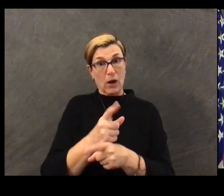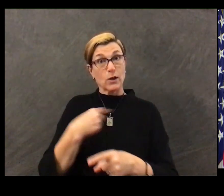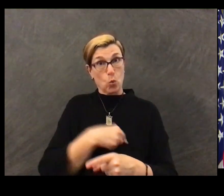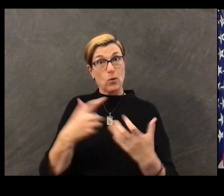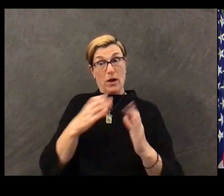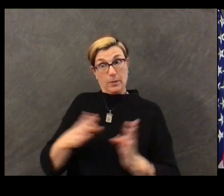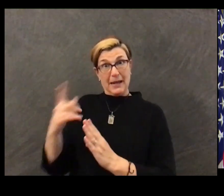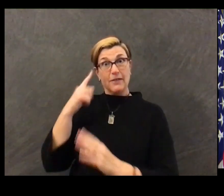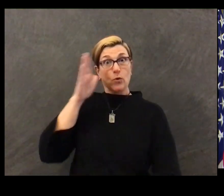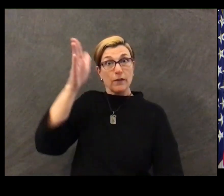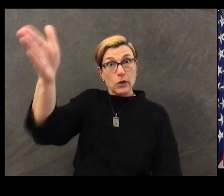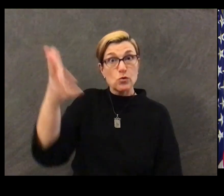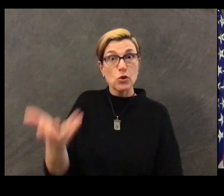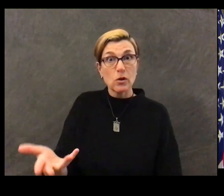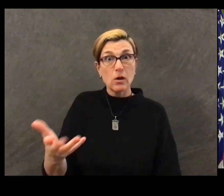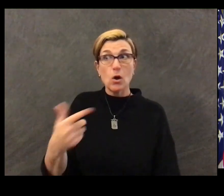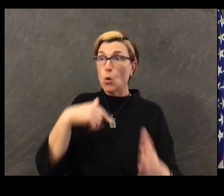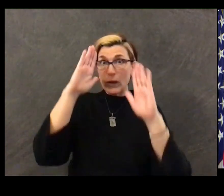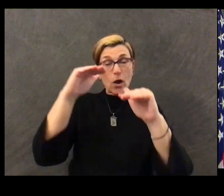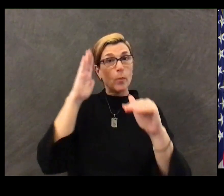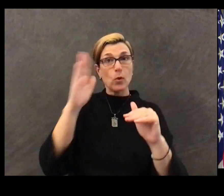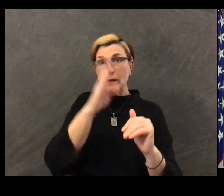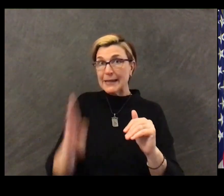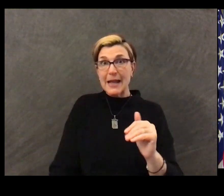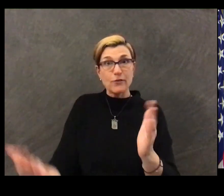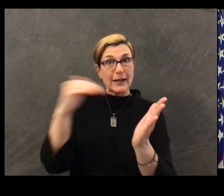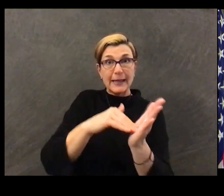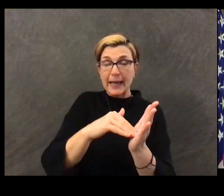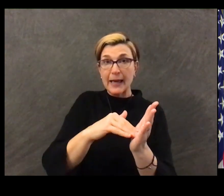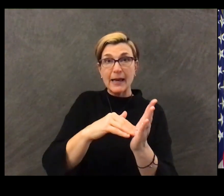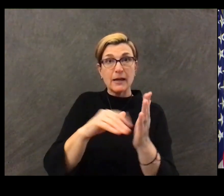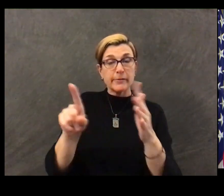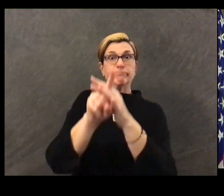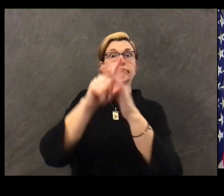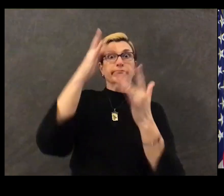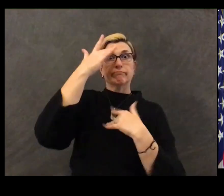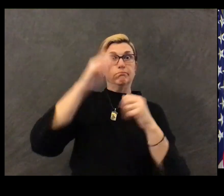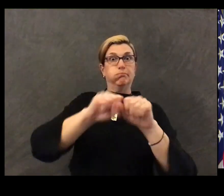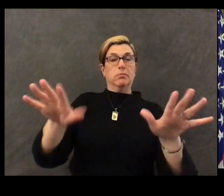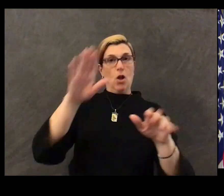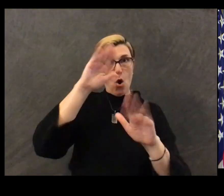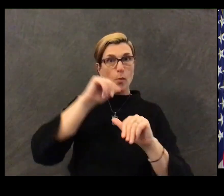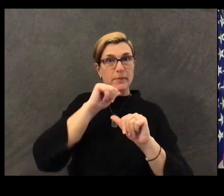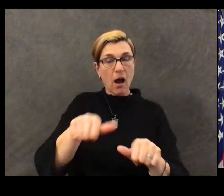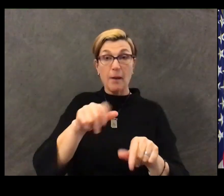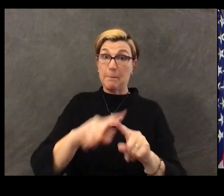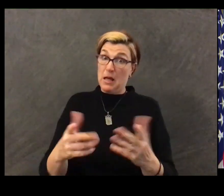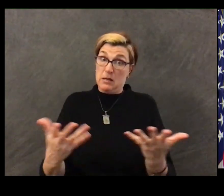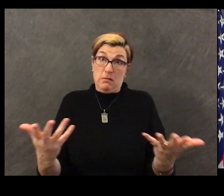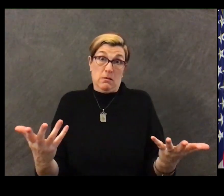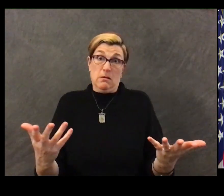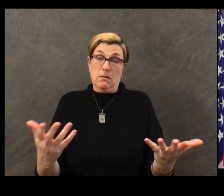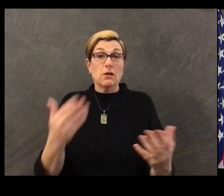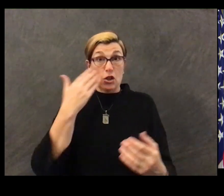happen again for again ever but last time was of this magnitude 1917 that's a